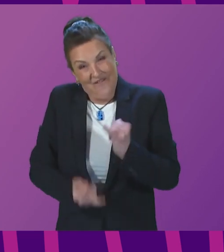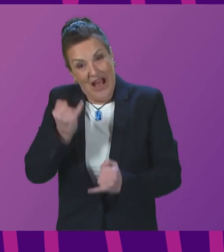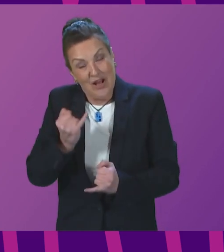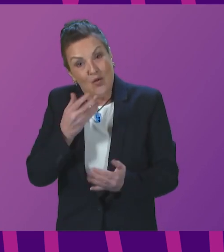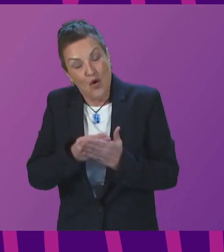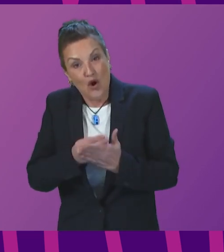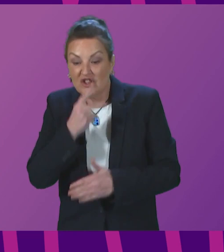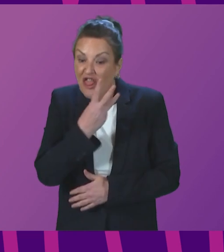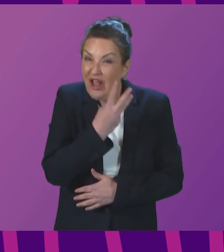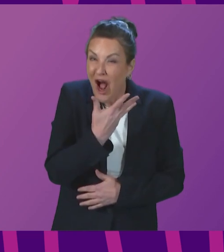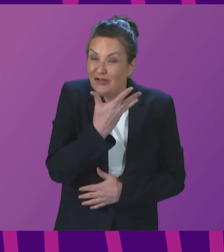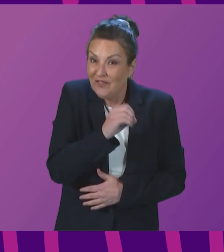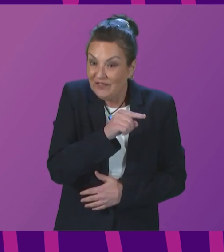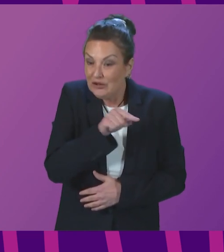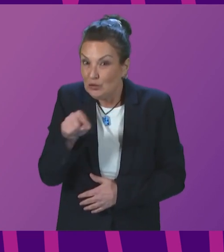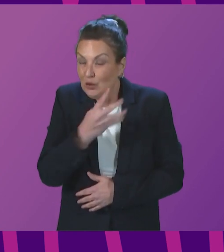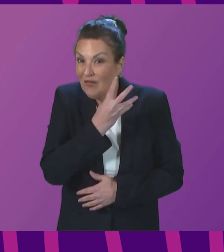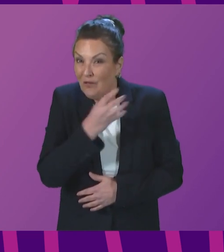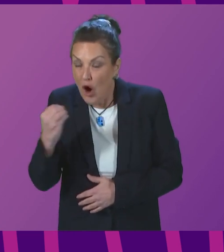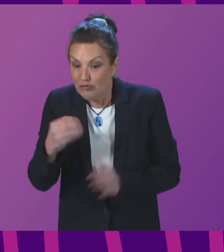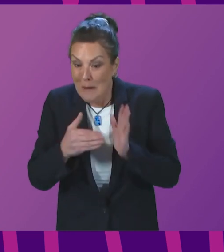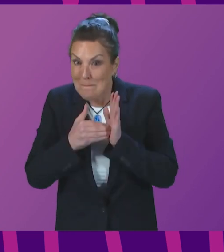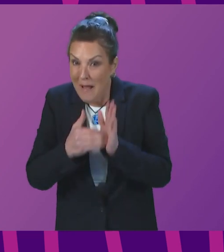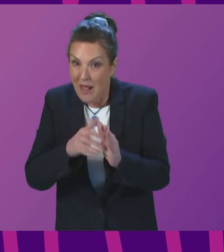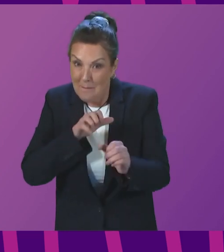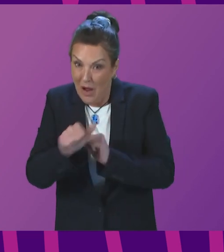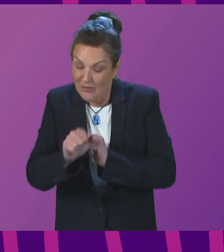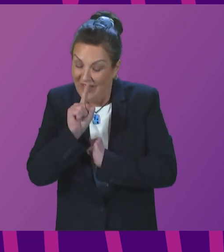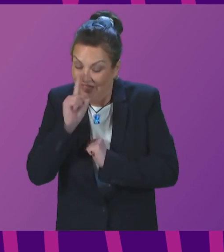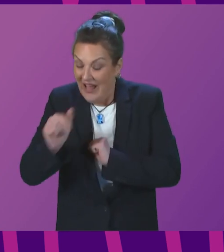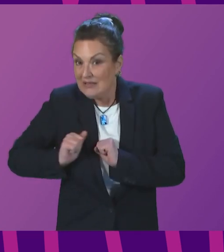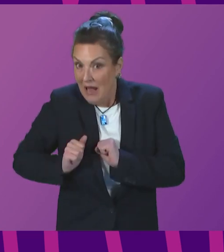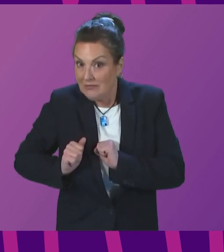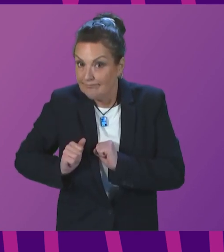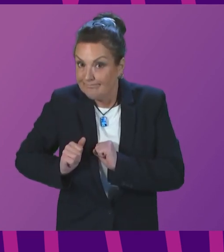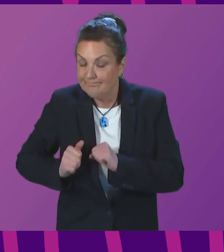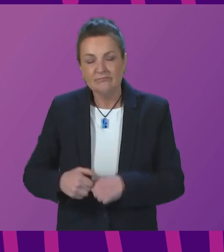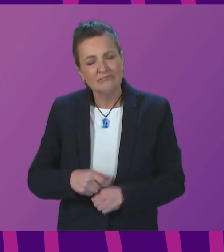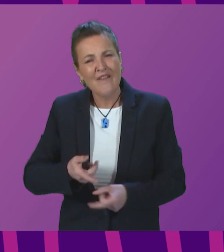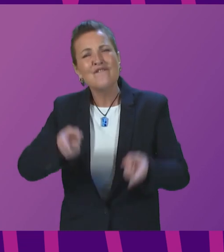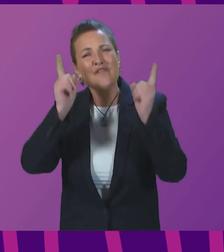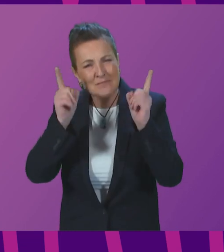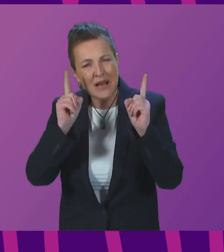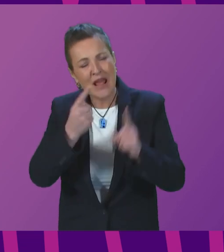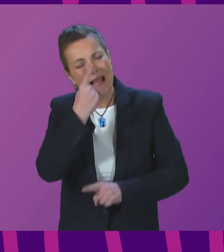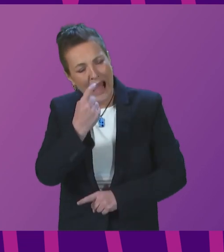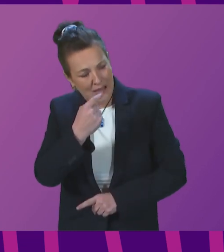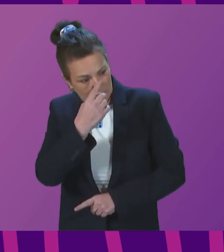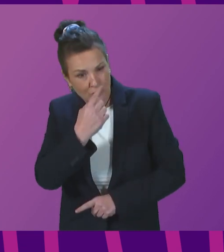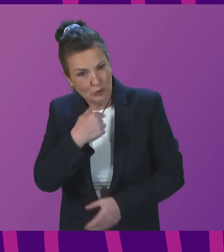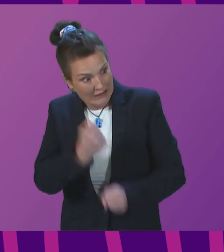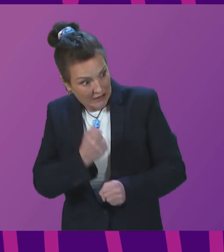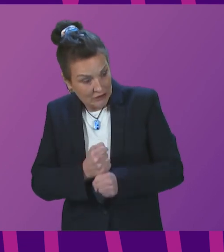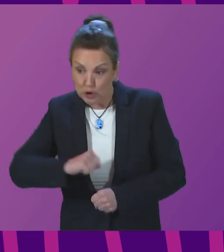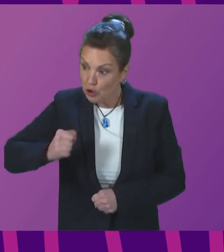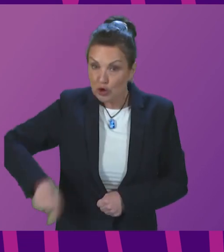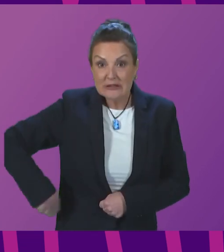Can the First Minister guarantee to Scottish taxpayers that that will not be the final